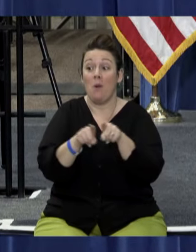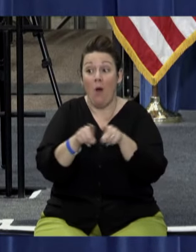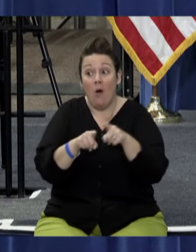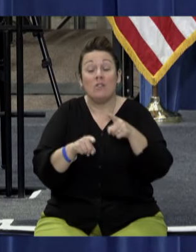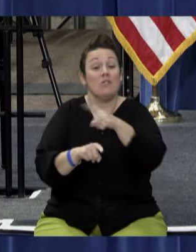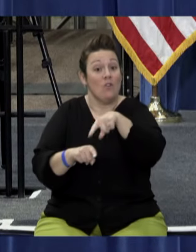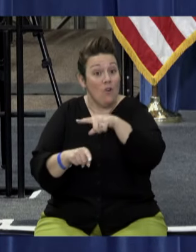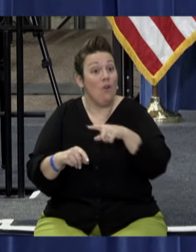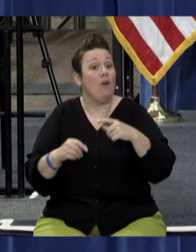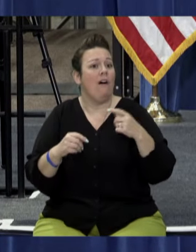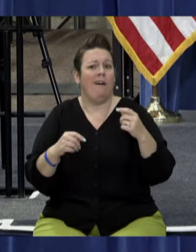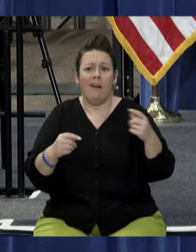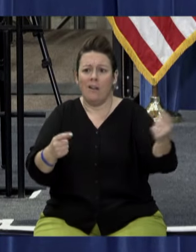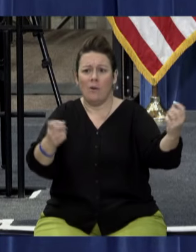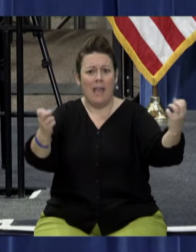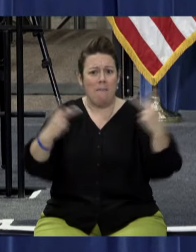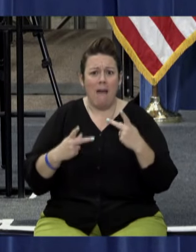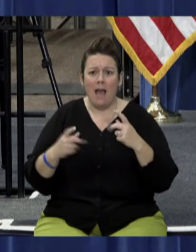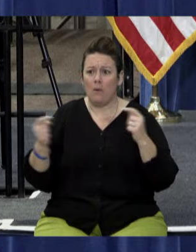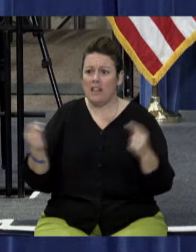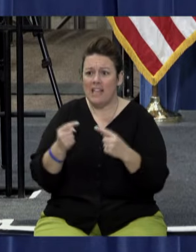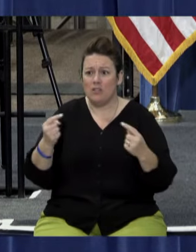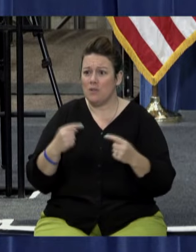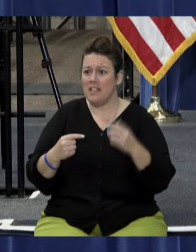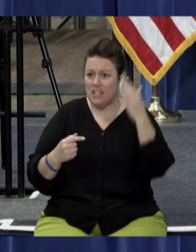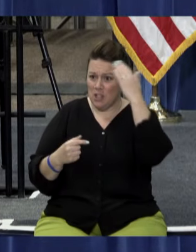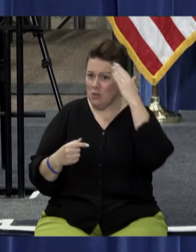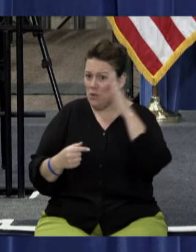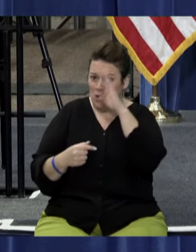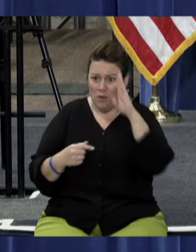that we never knew that you could live through. And now we're dealing with them as they go.